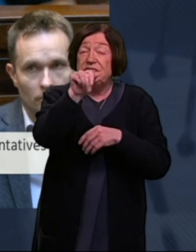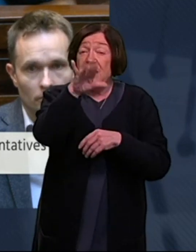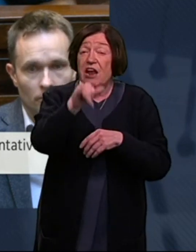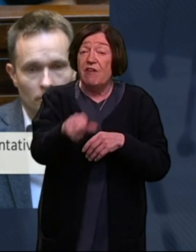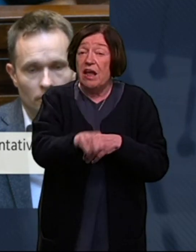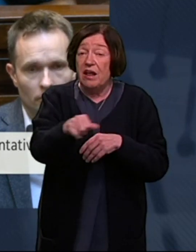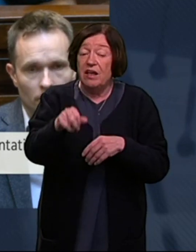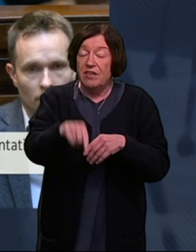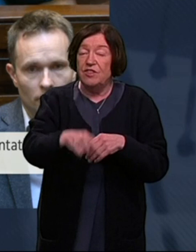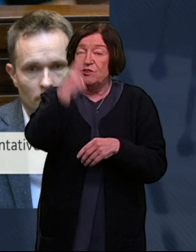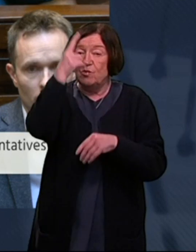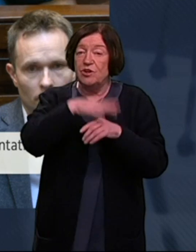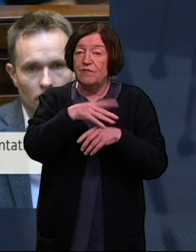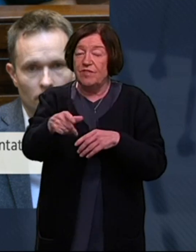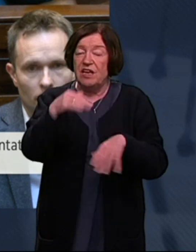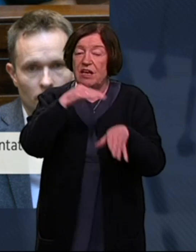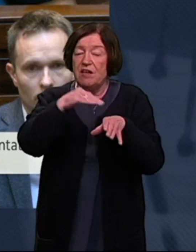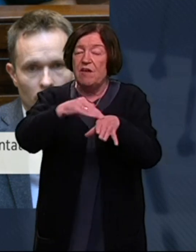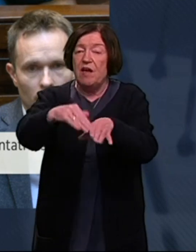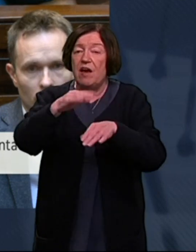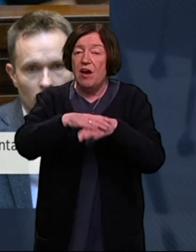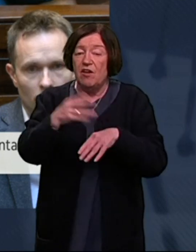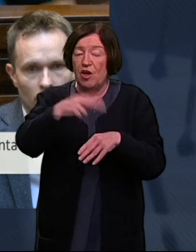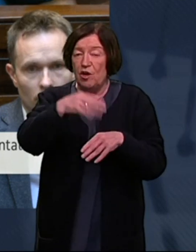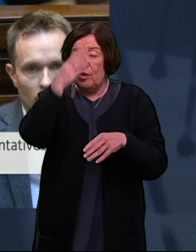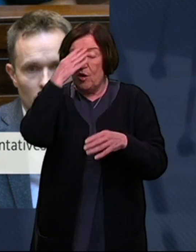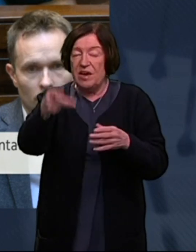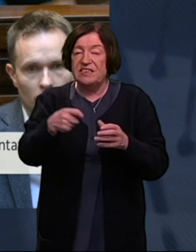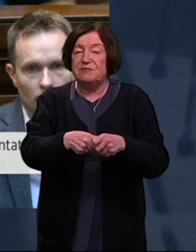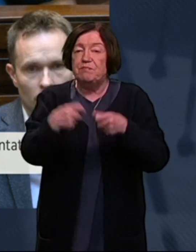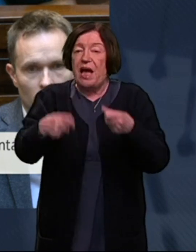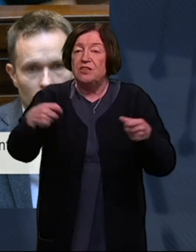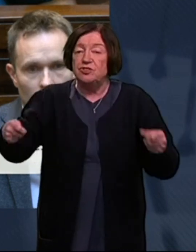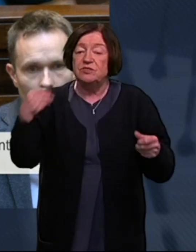This is just one of the consequences of the unprecedented expansion since milk quotas